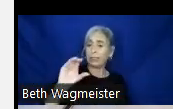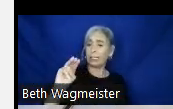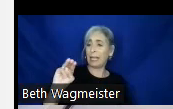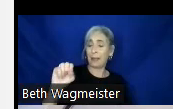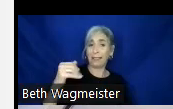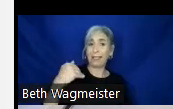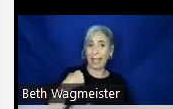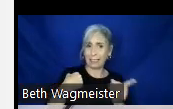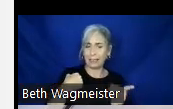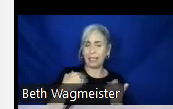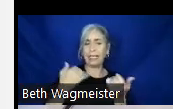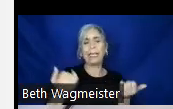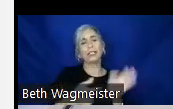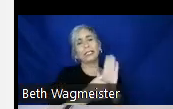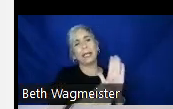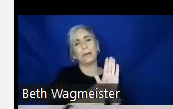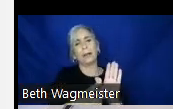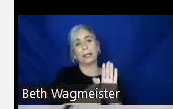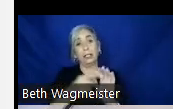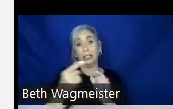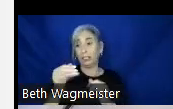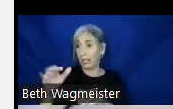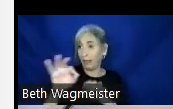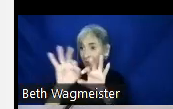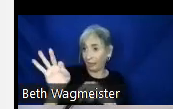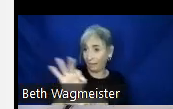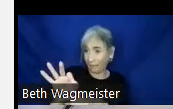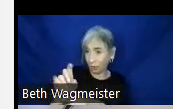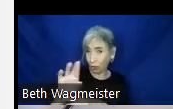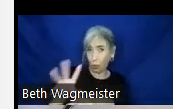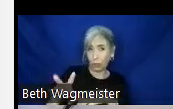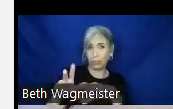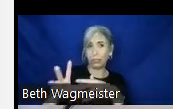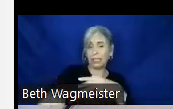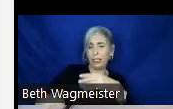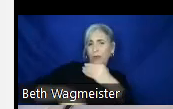look at the question does it have the feature or is it trivial to add. These are things you